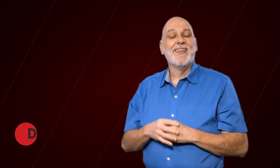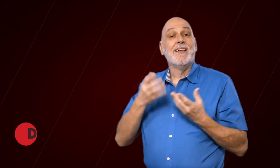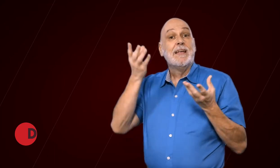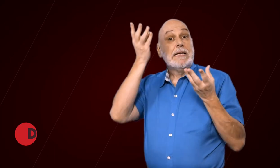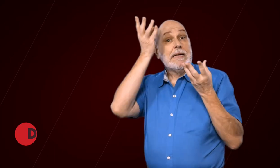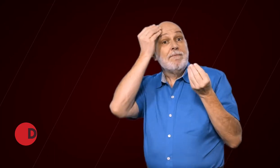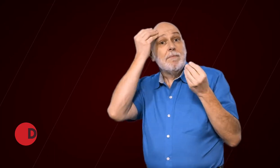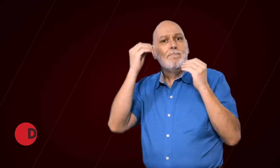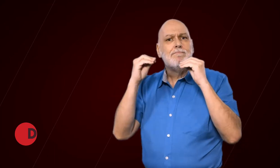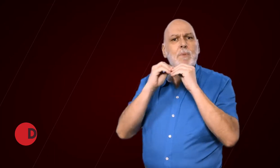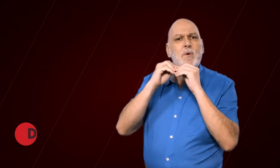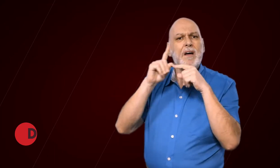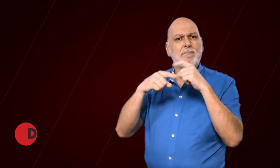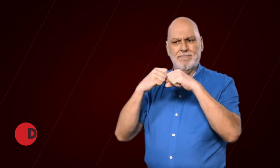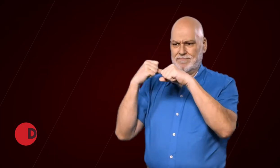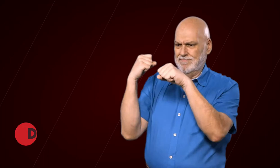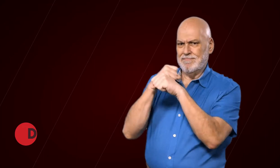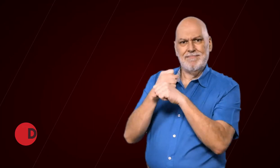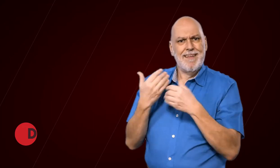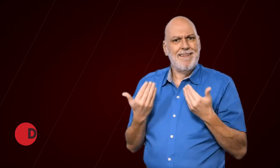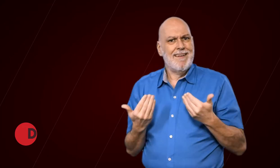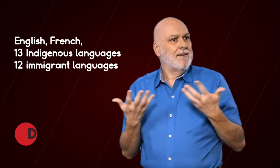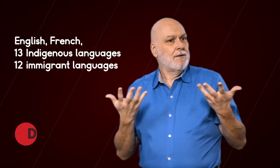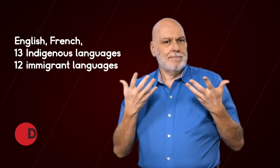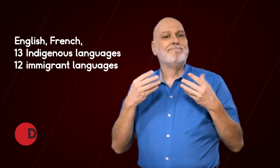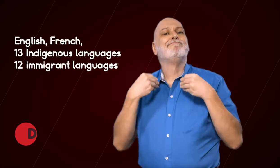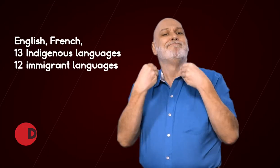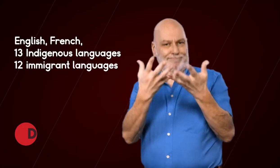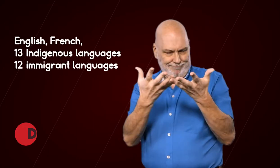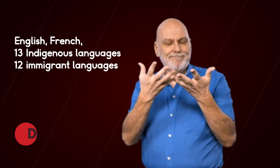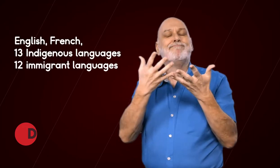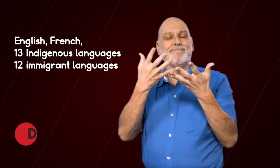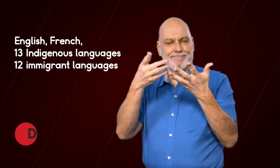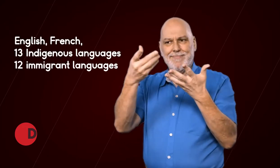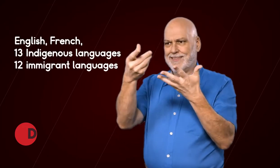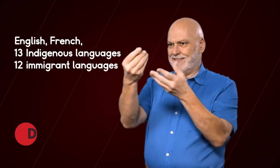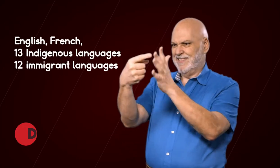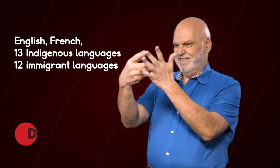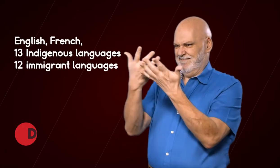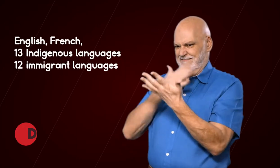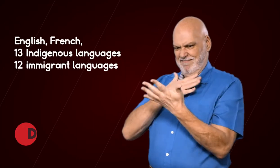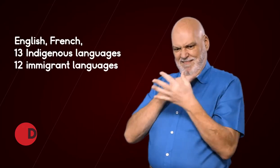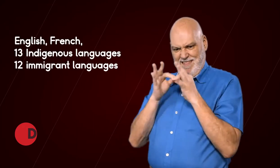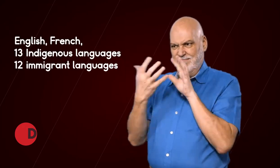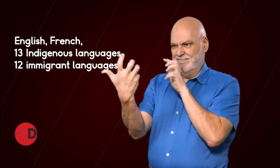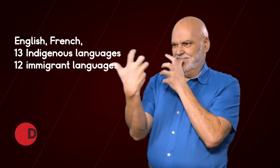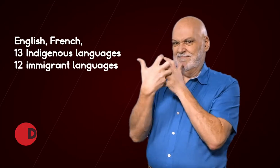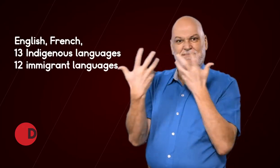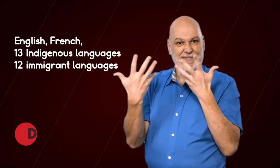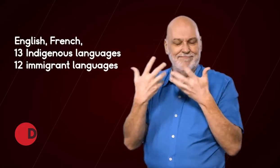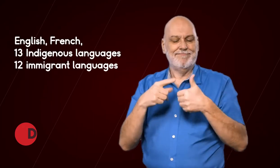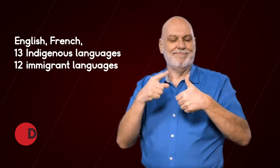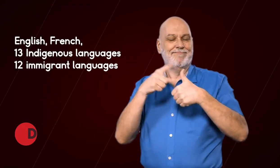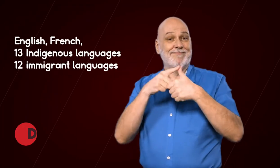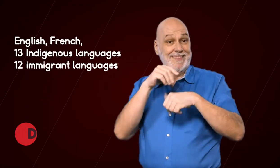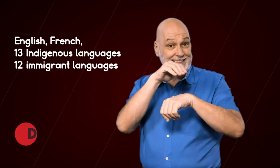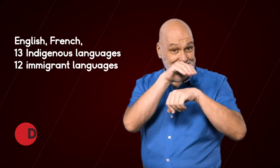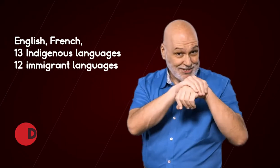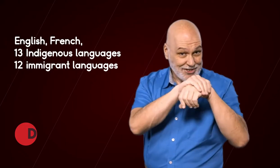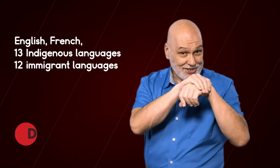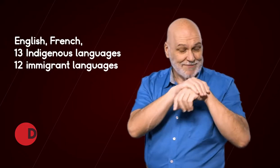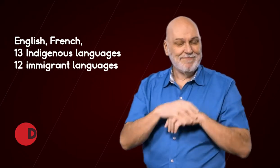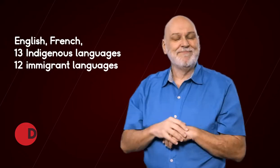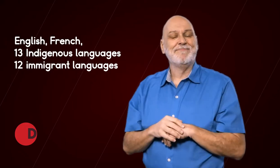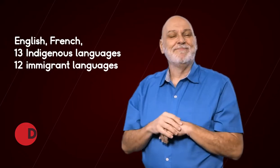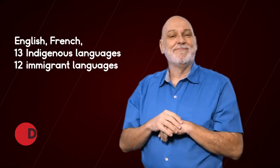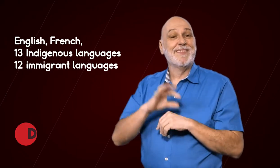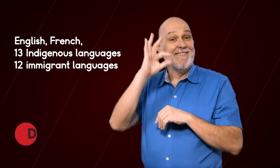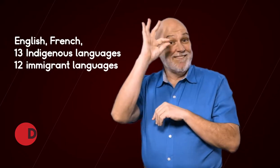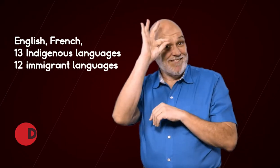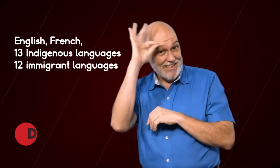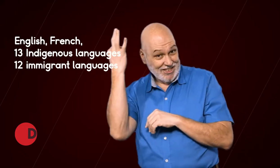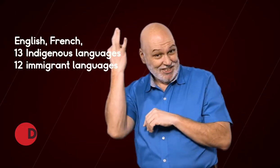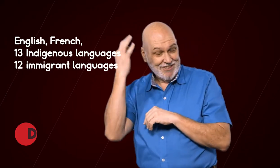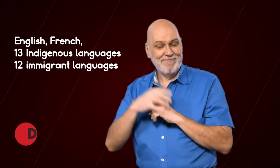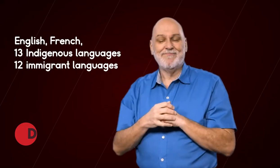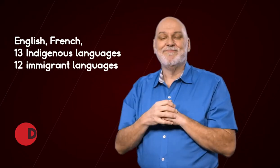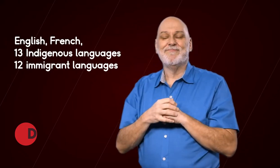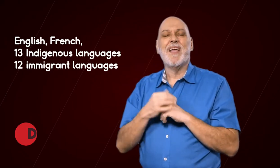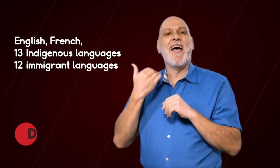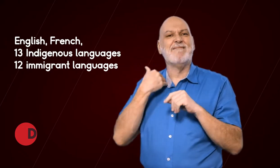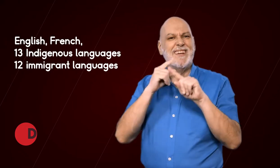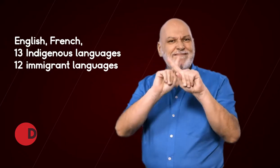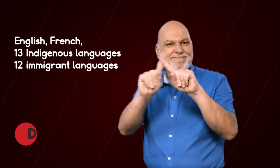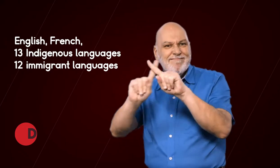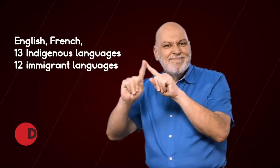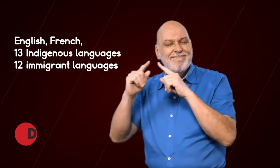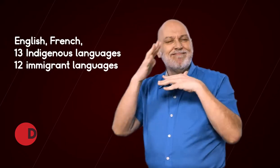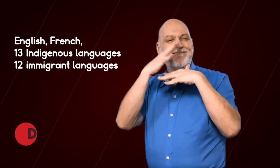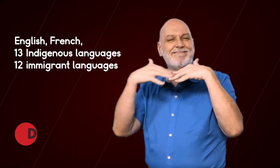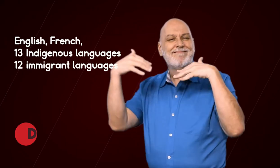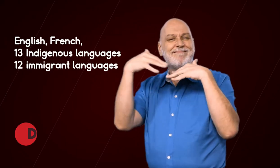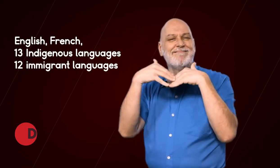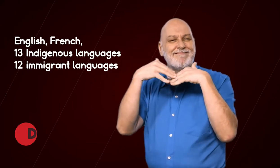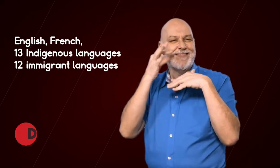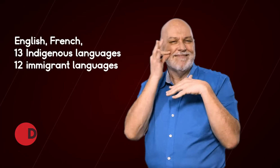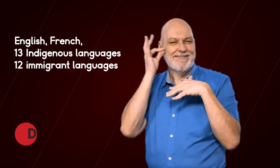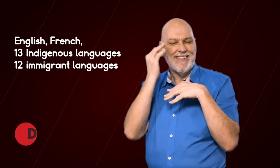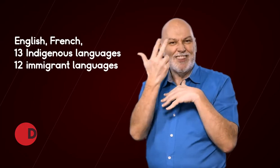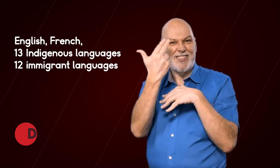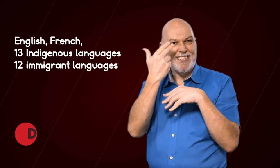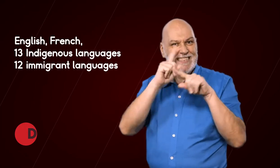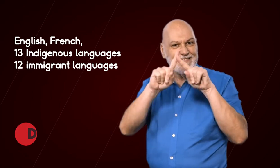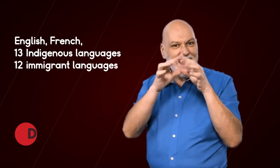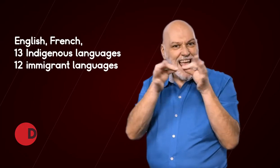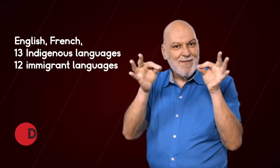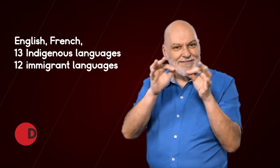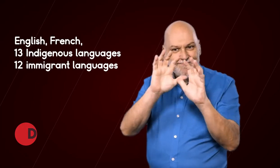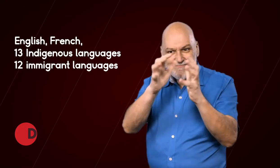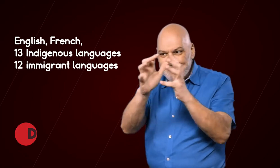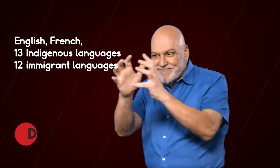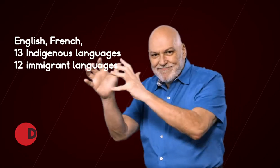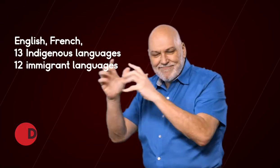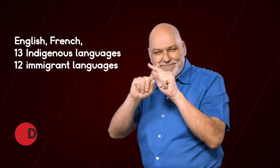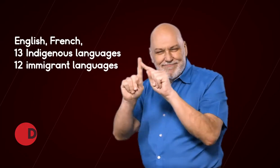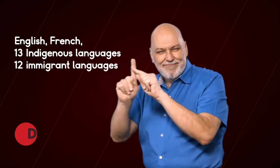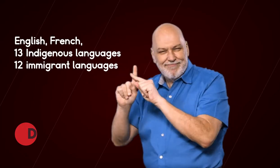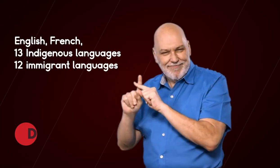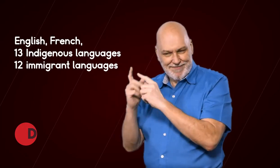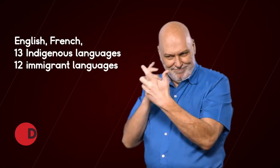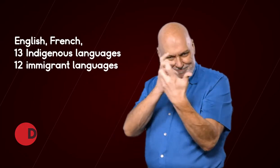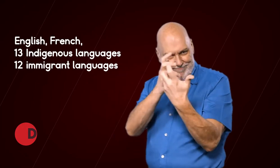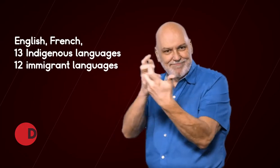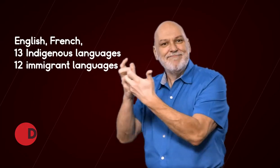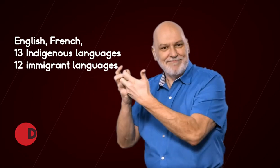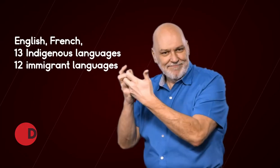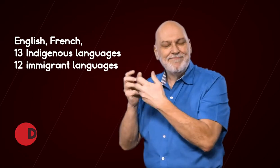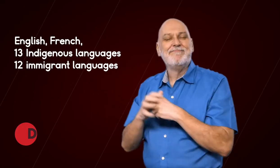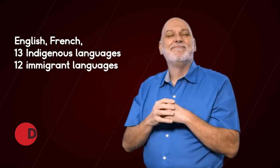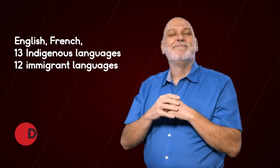Information on the Census is currently provided English, French,